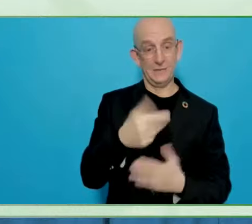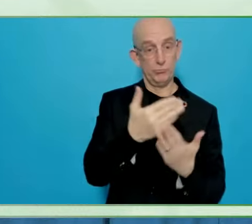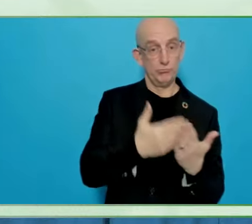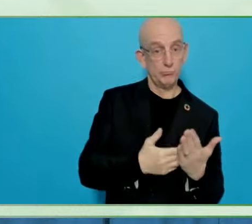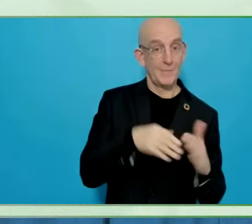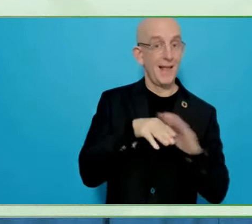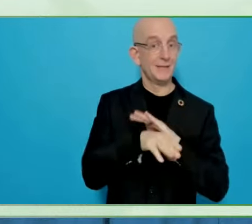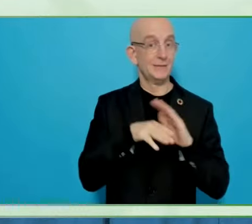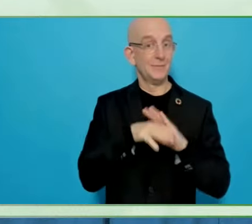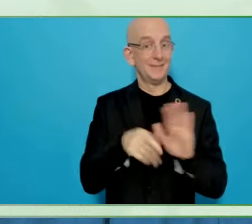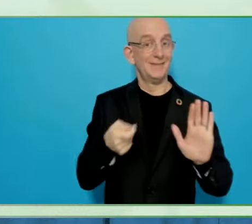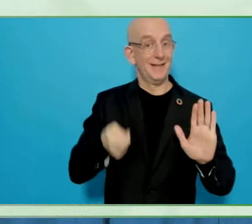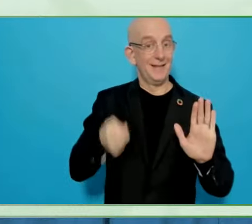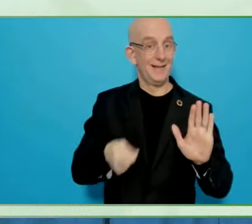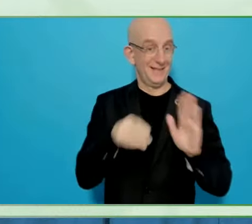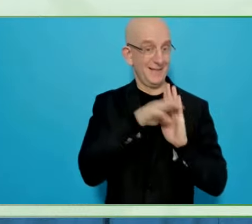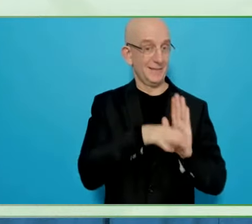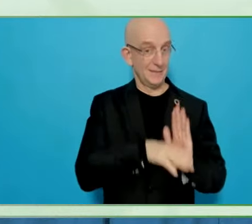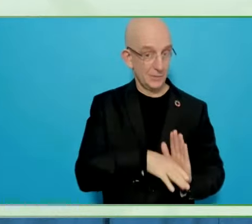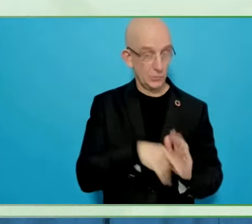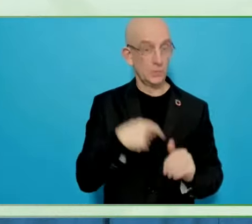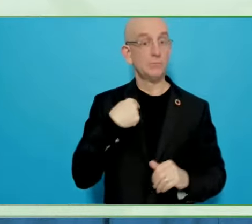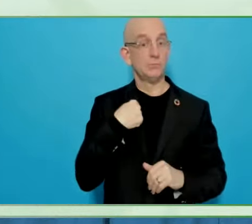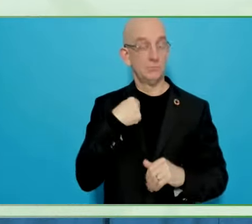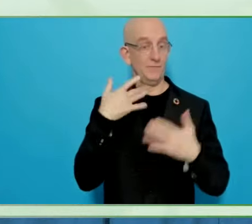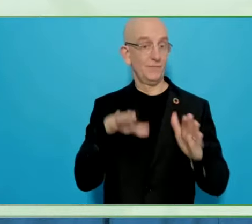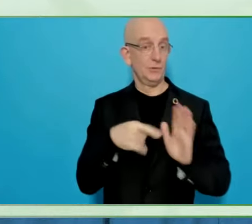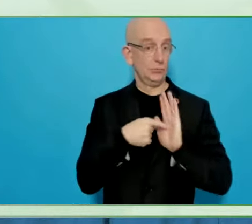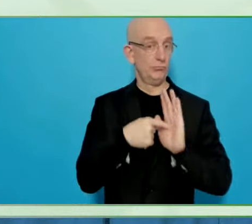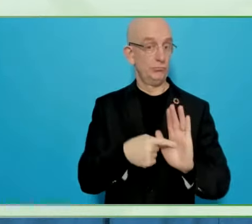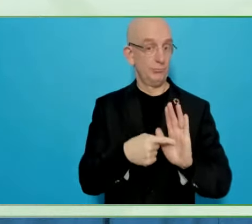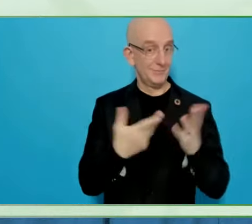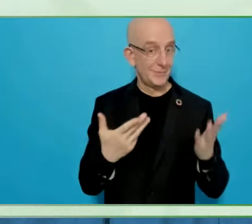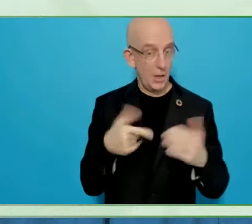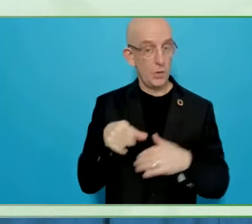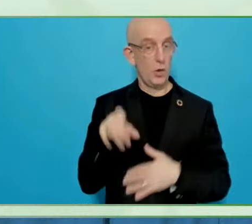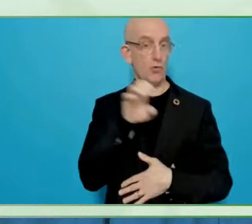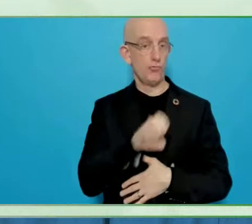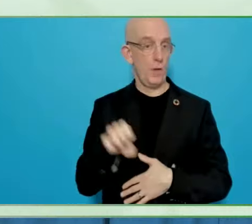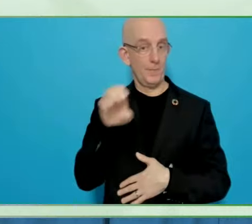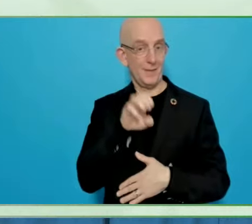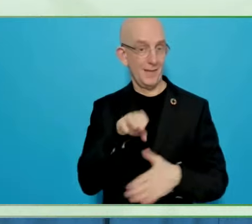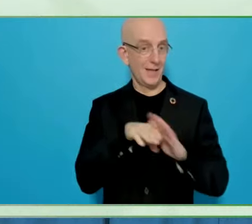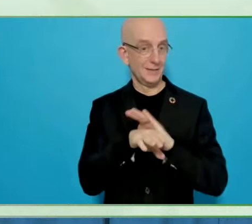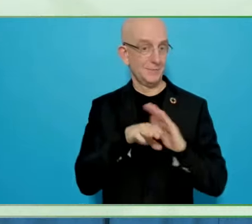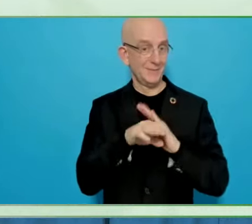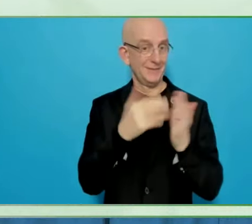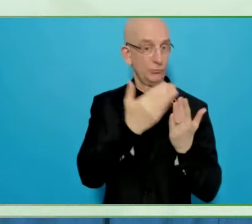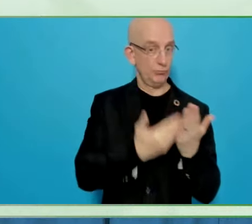milestone in legislation, I would say worldwide on the approach to